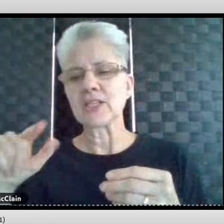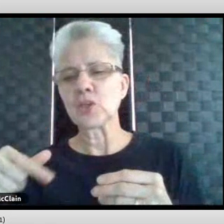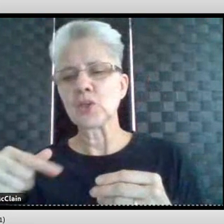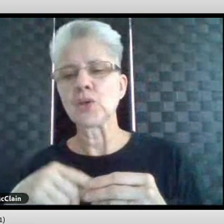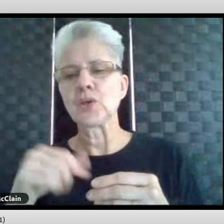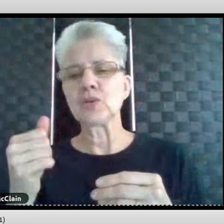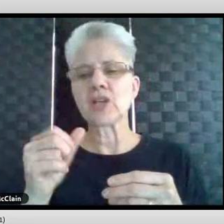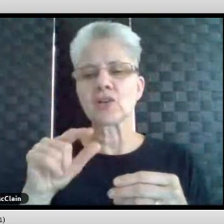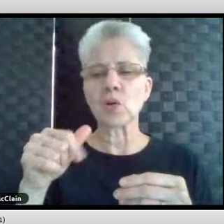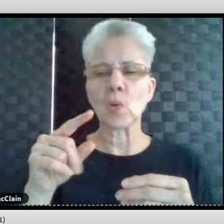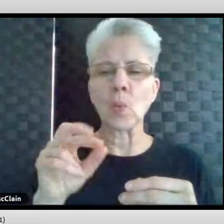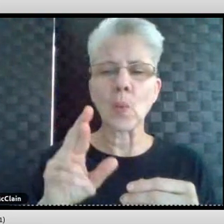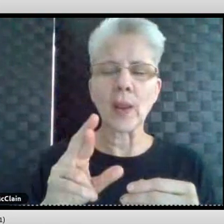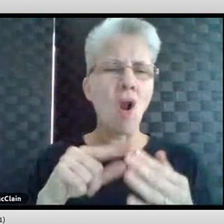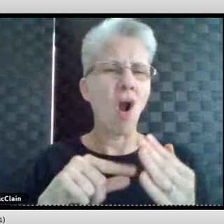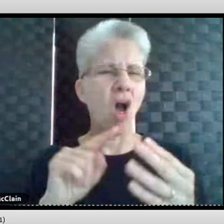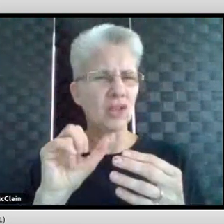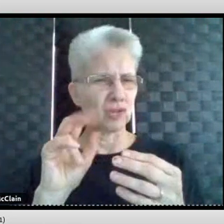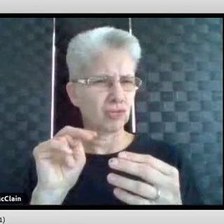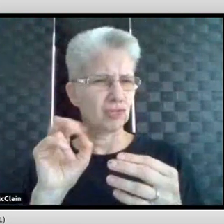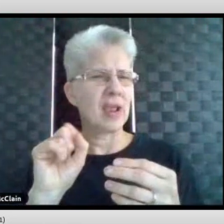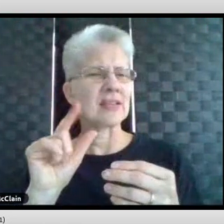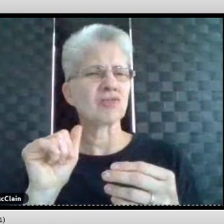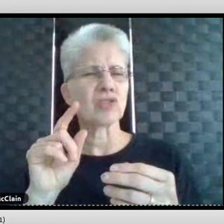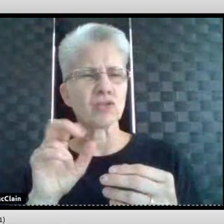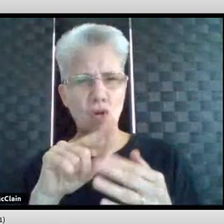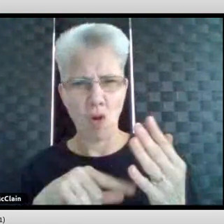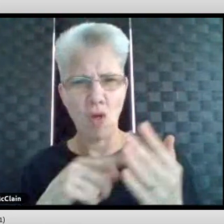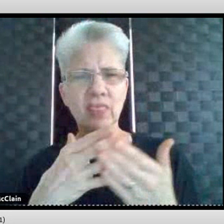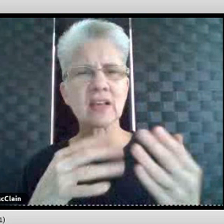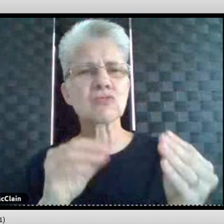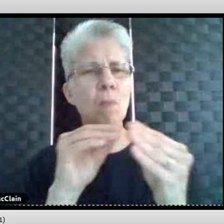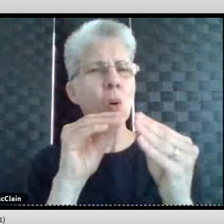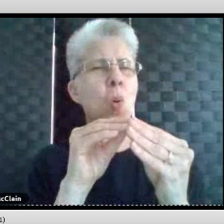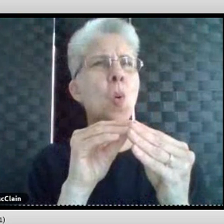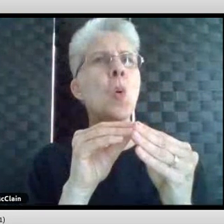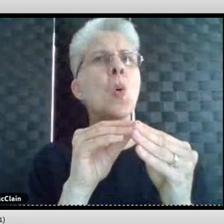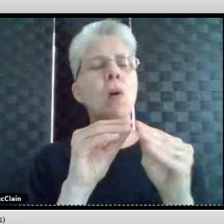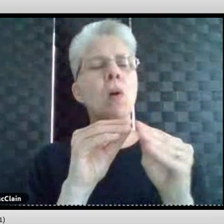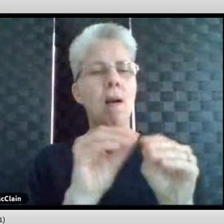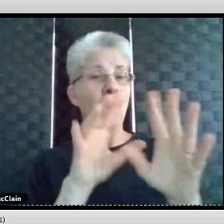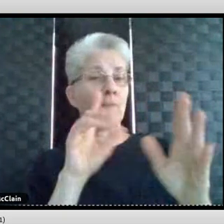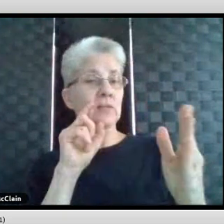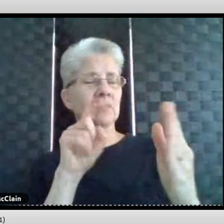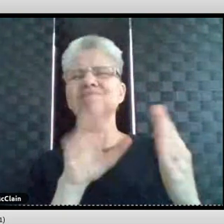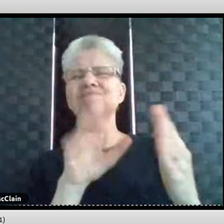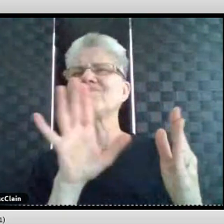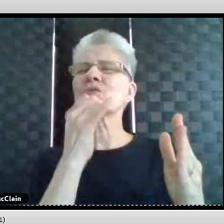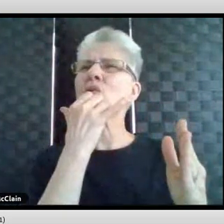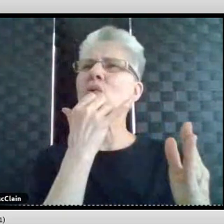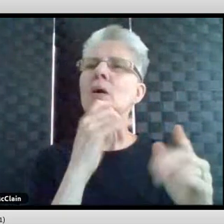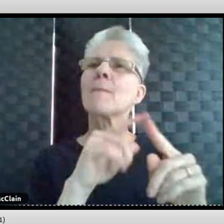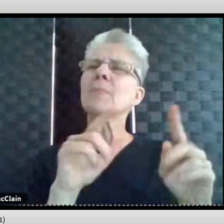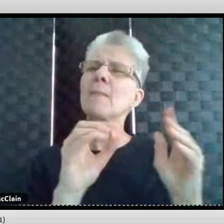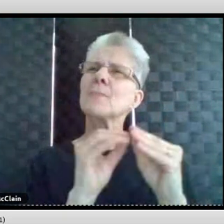transgender, all the things that are more obvious -- Not obvious. That's the wrong word. But more --